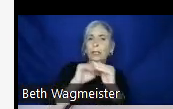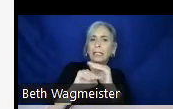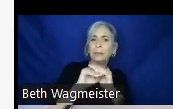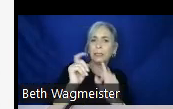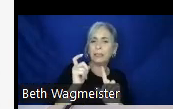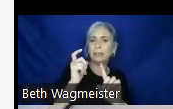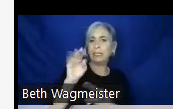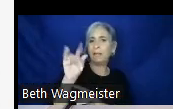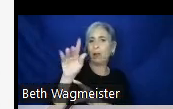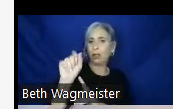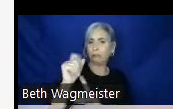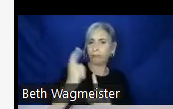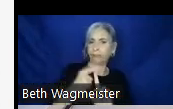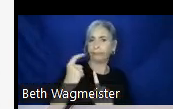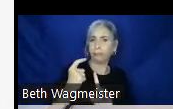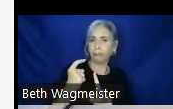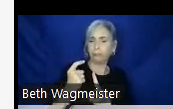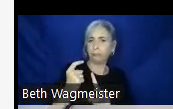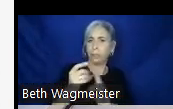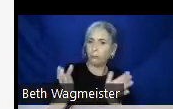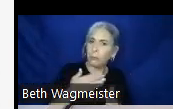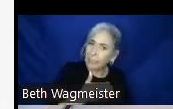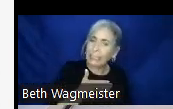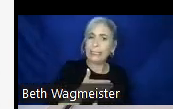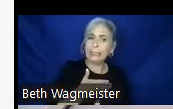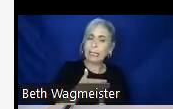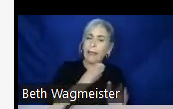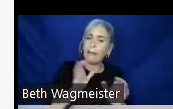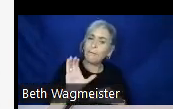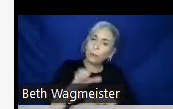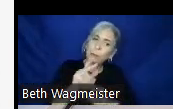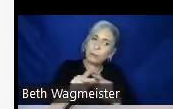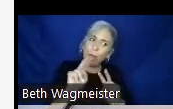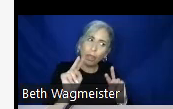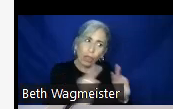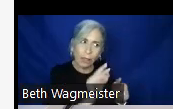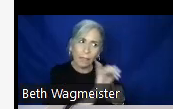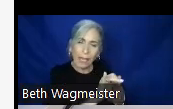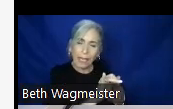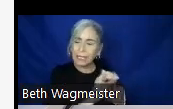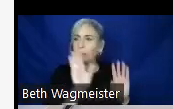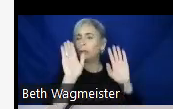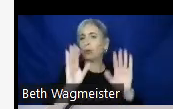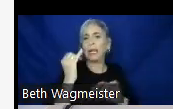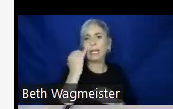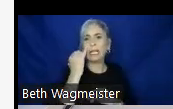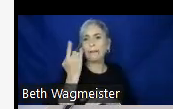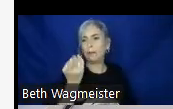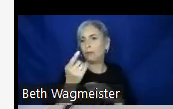where I encourage browser makers it would be great if some of these would be addressed